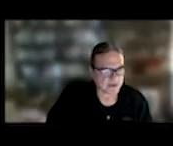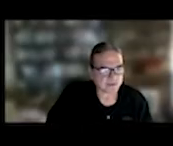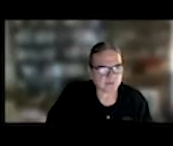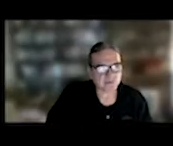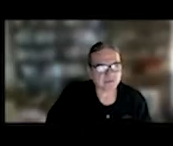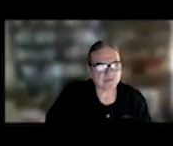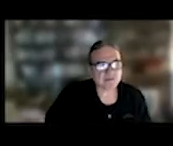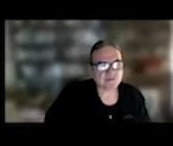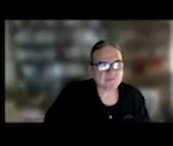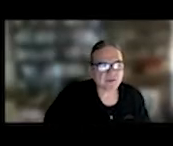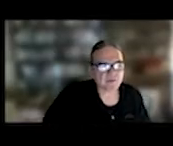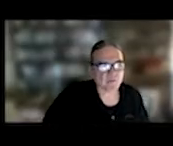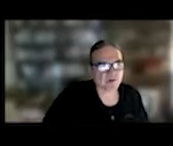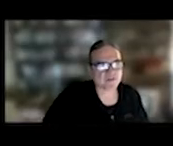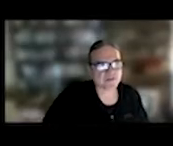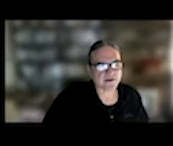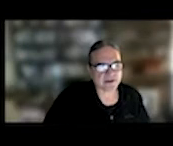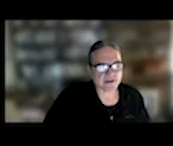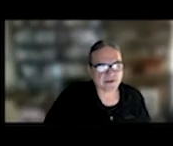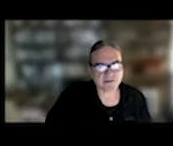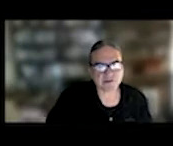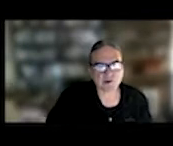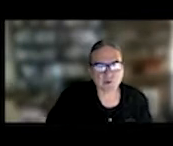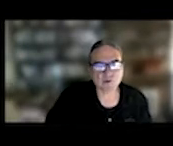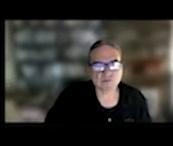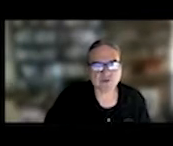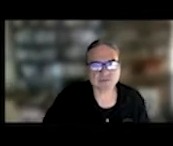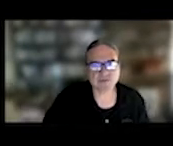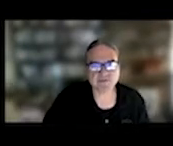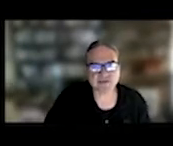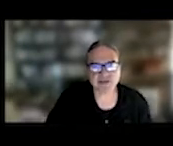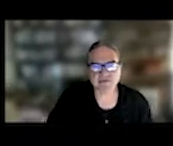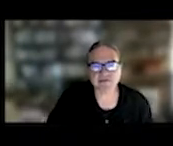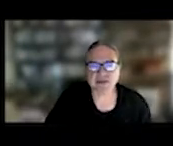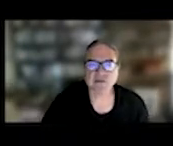So in terms of my own work in this area I was the co-principal investigator of the South